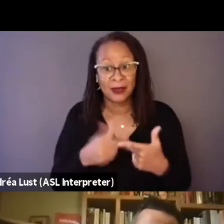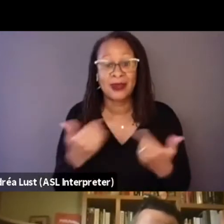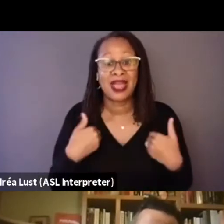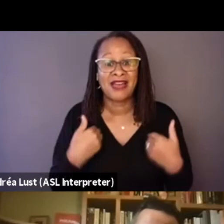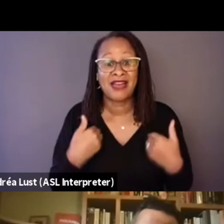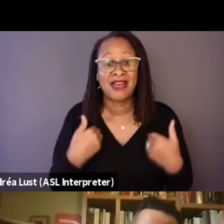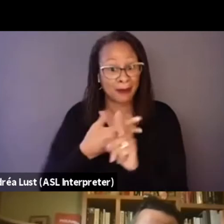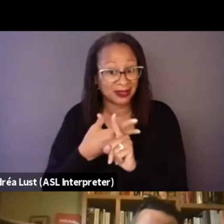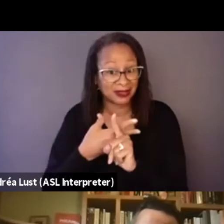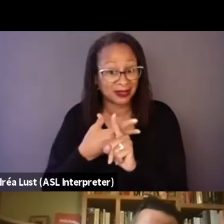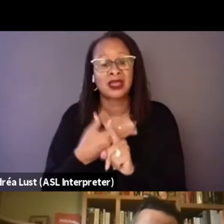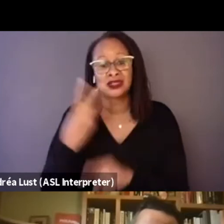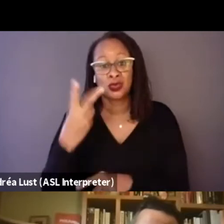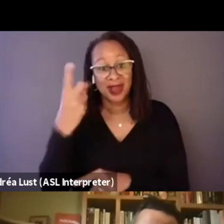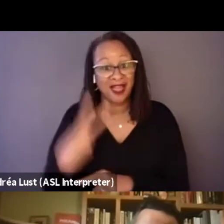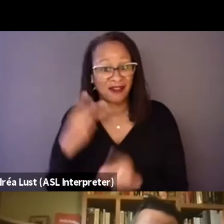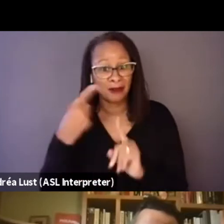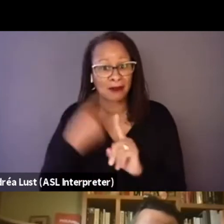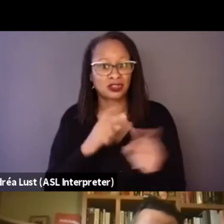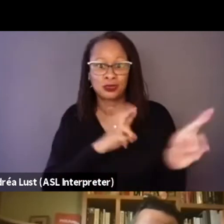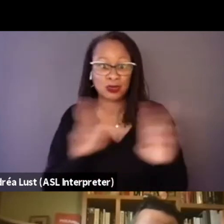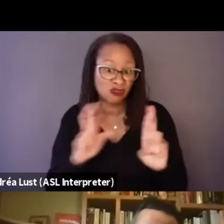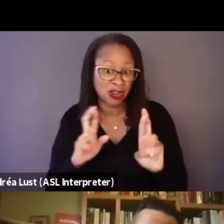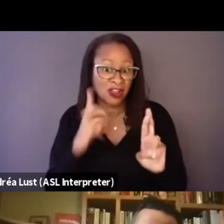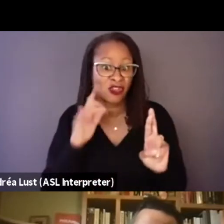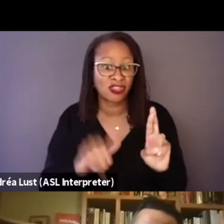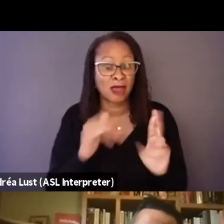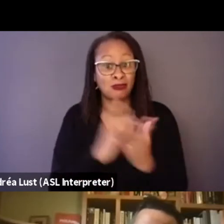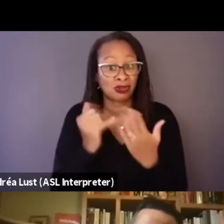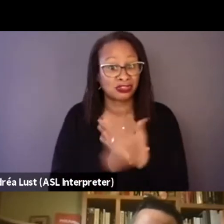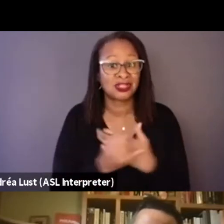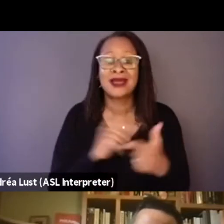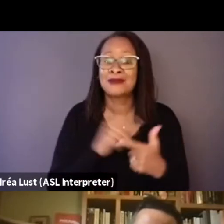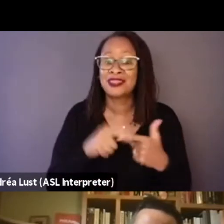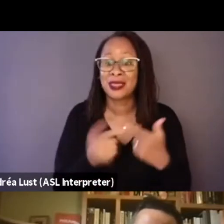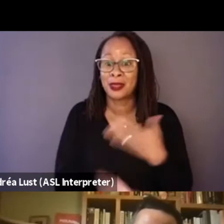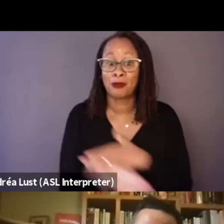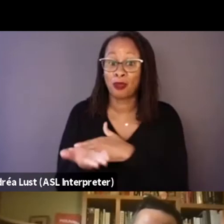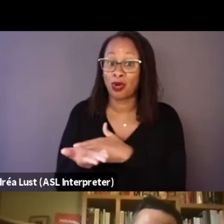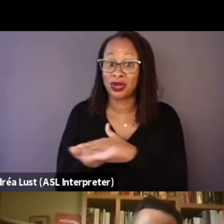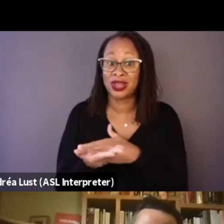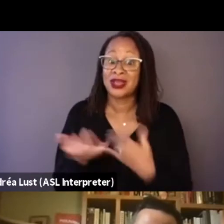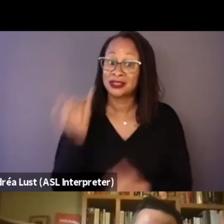two months and a half to be prepared. But then the morning when we were supposed to get our answer,